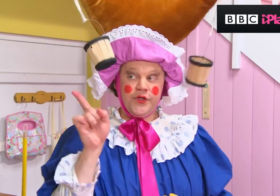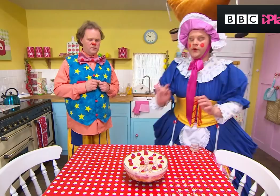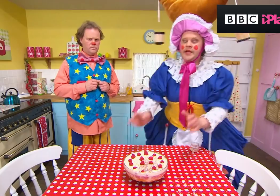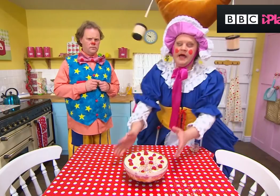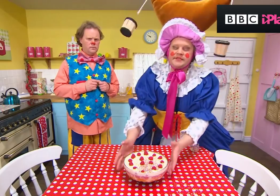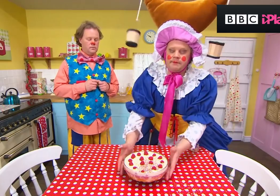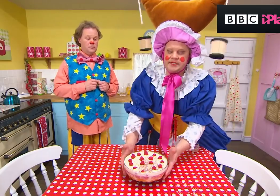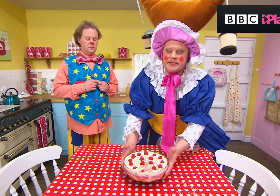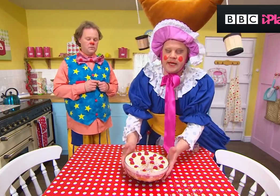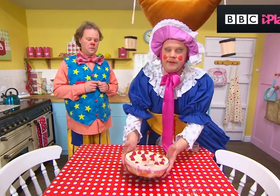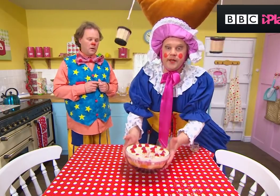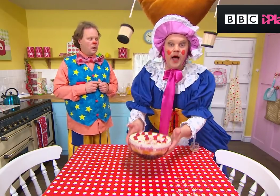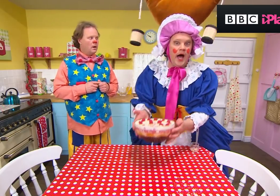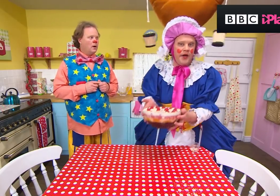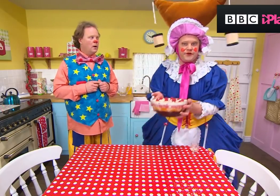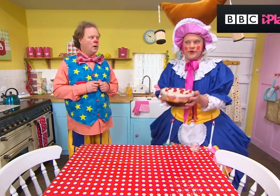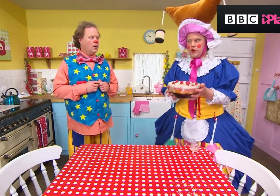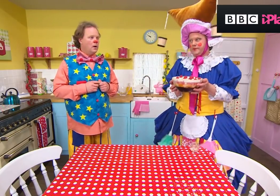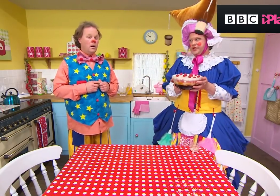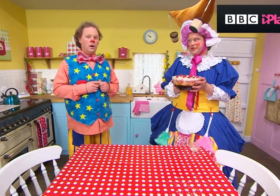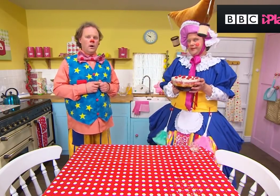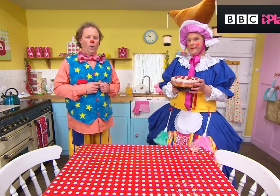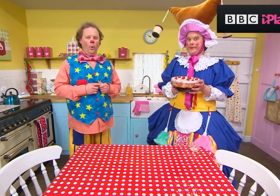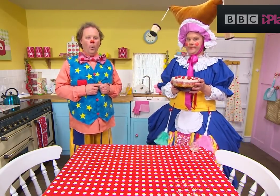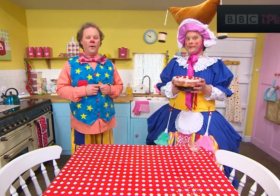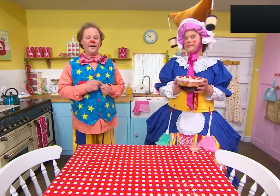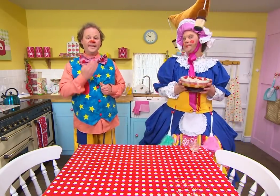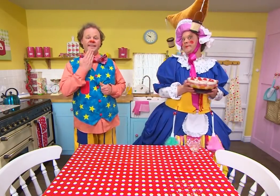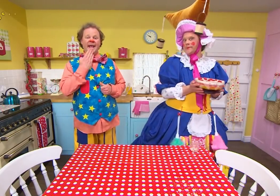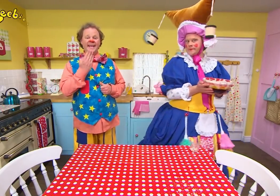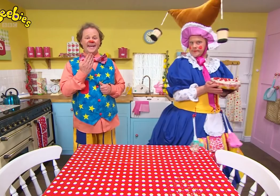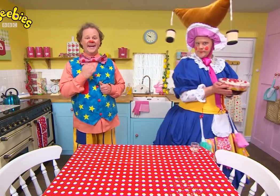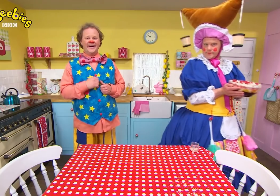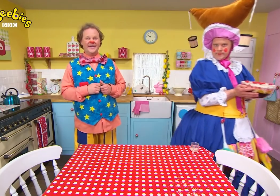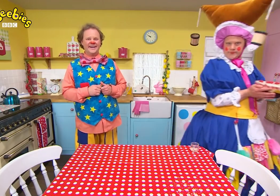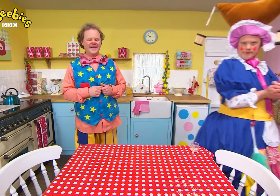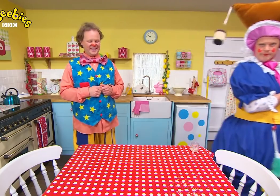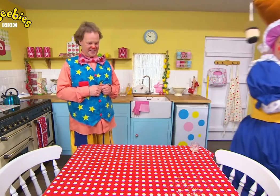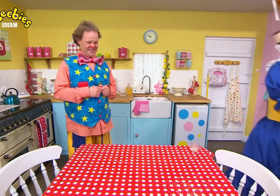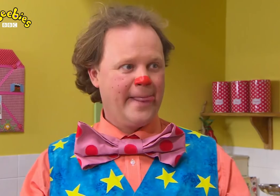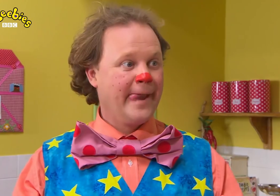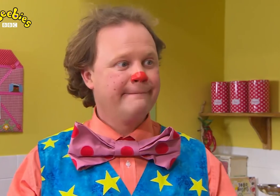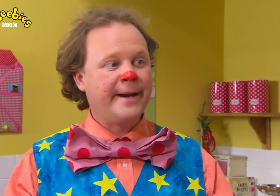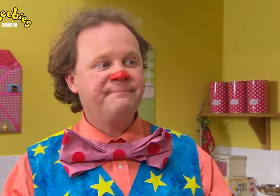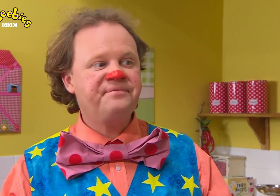you can have some mr tambiel after the competition oh thank you do you want to